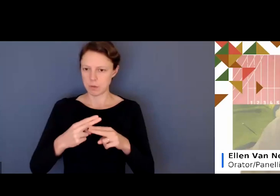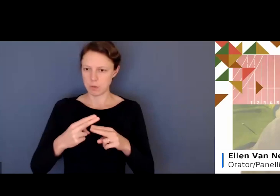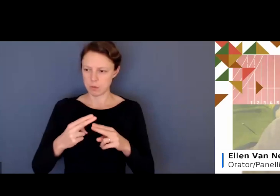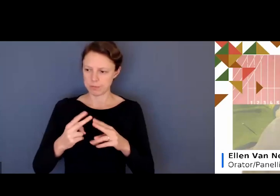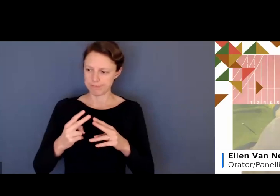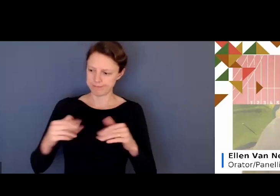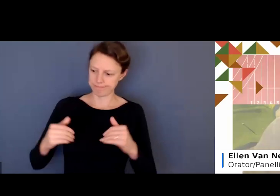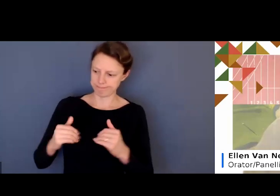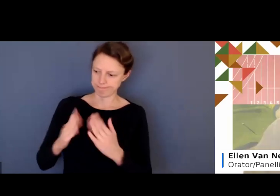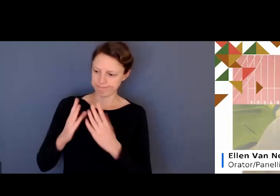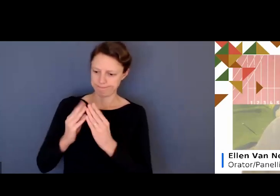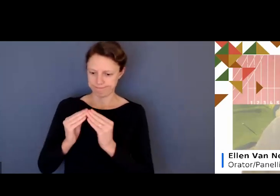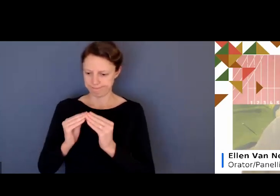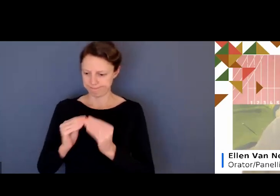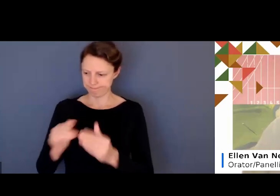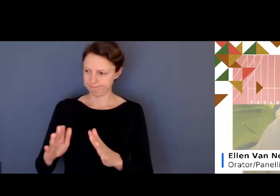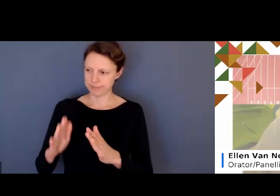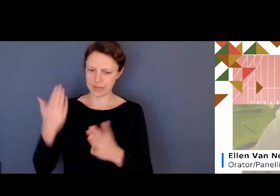Transformative justice in the sports space